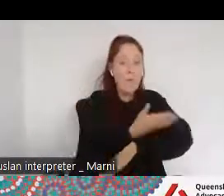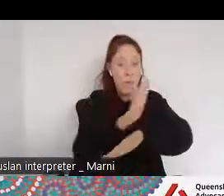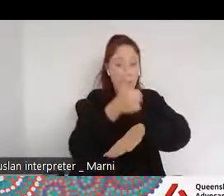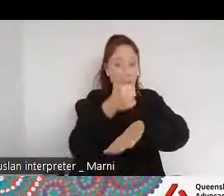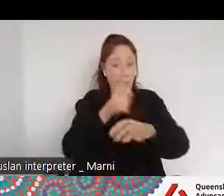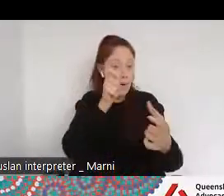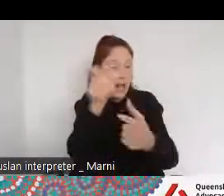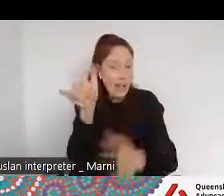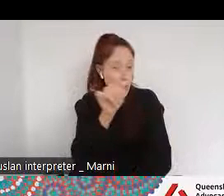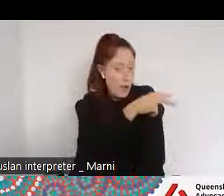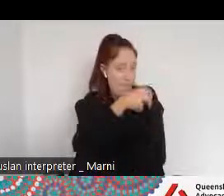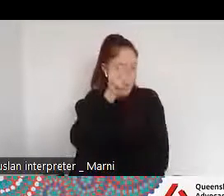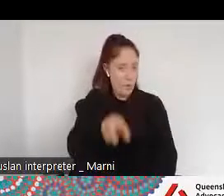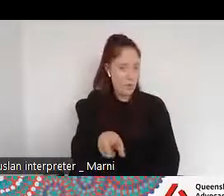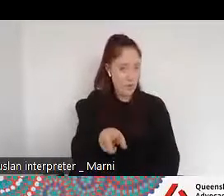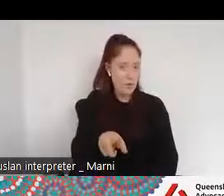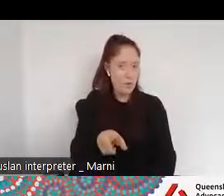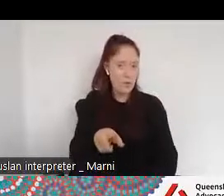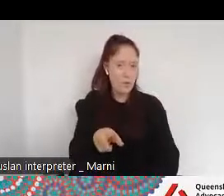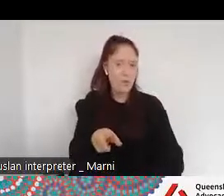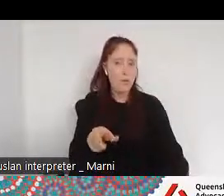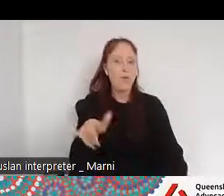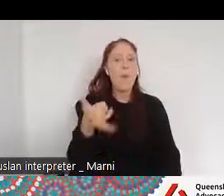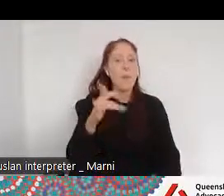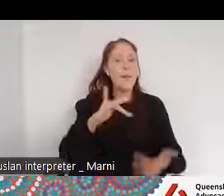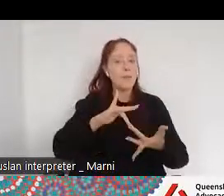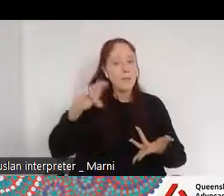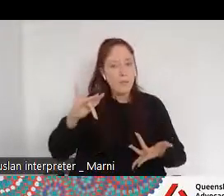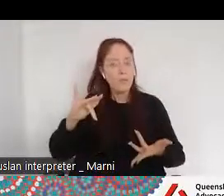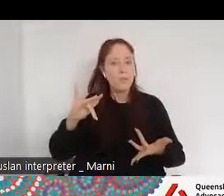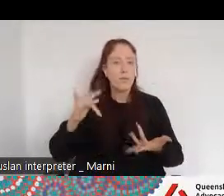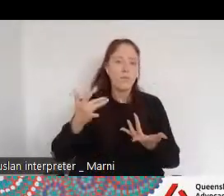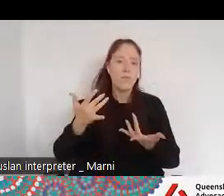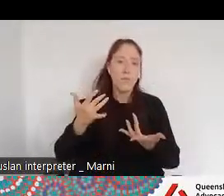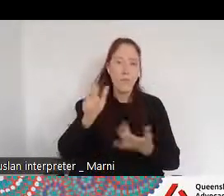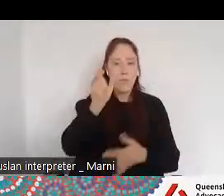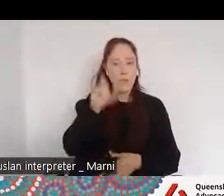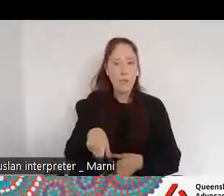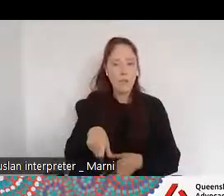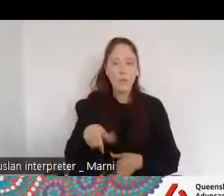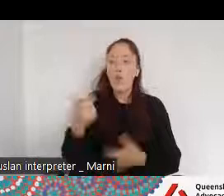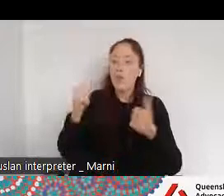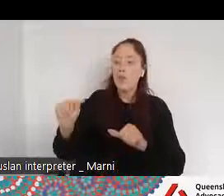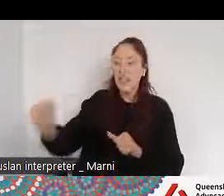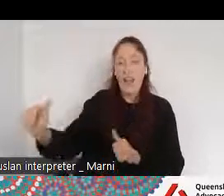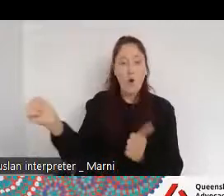Firstly is informal basis, so relying on the adult's existing supports and networks. These